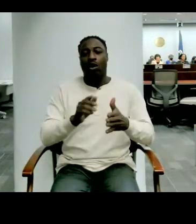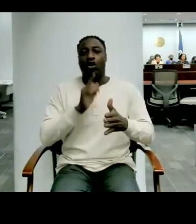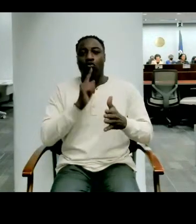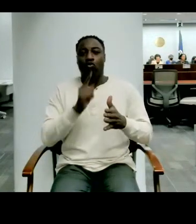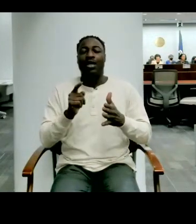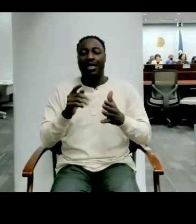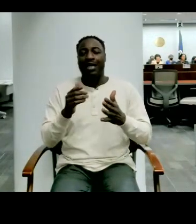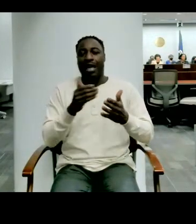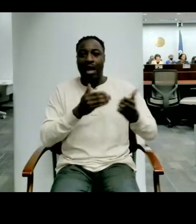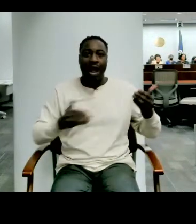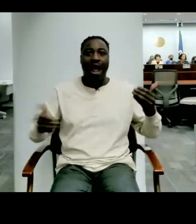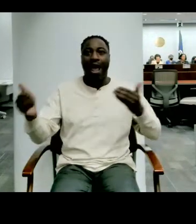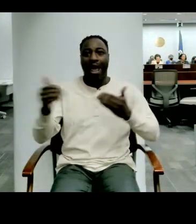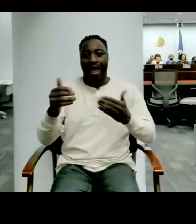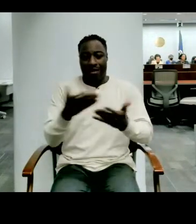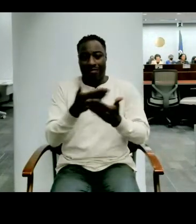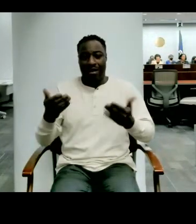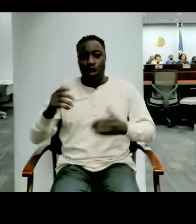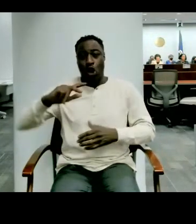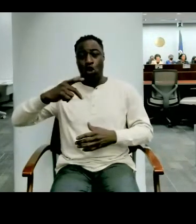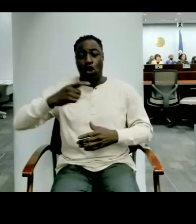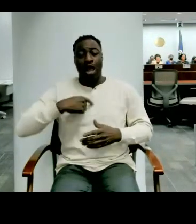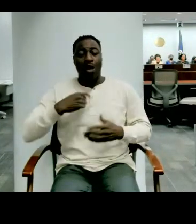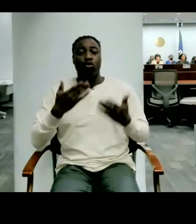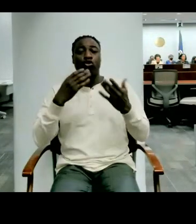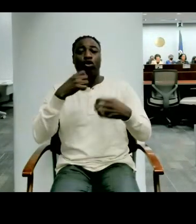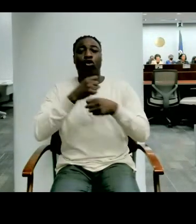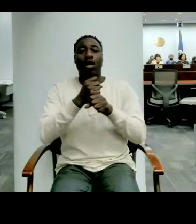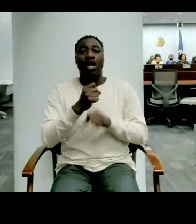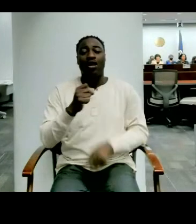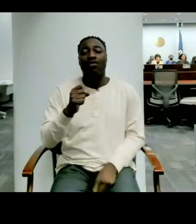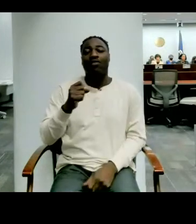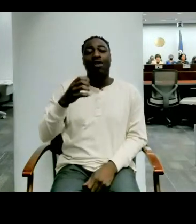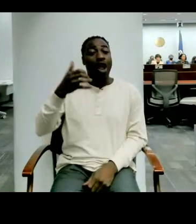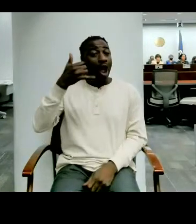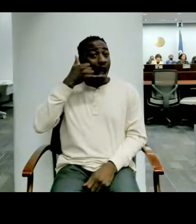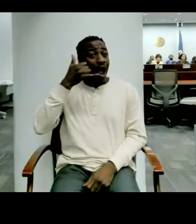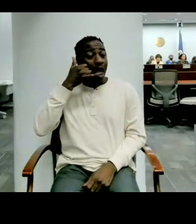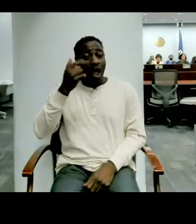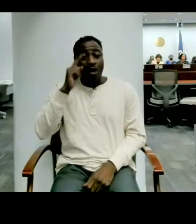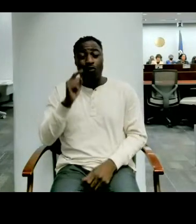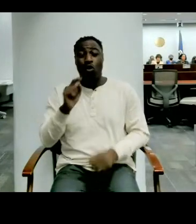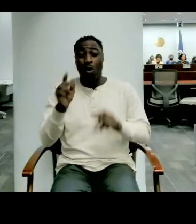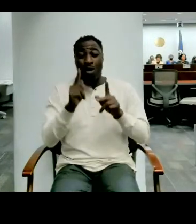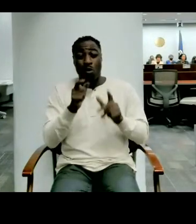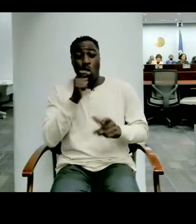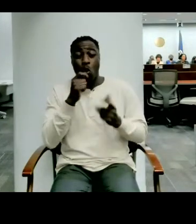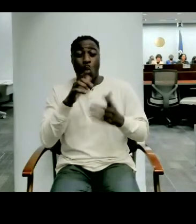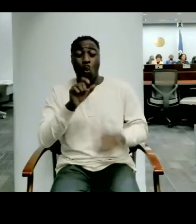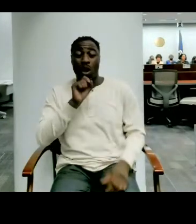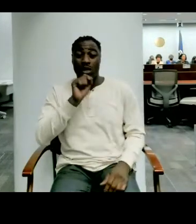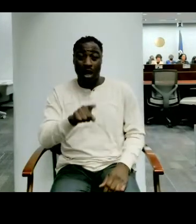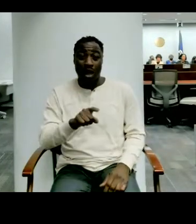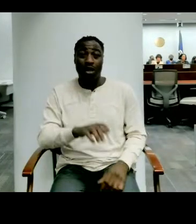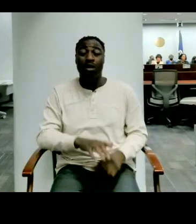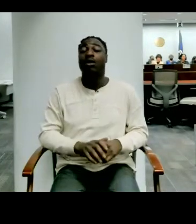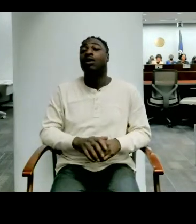Third, I would create suggest a creation of a hotline for whistle blowers, I've been surprised that whistle blowers are really the ones that